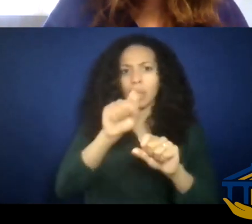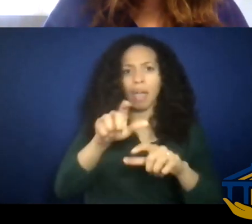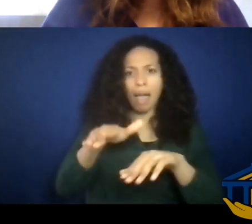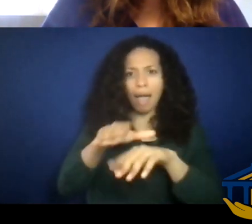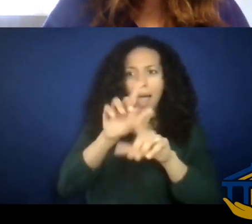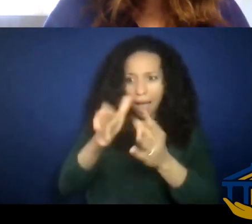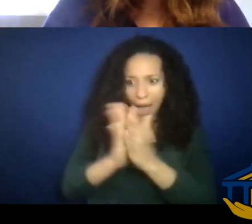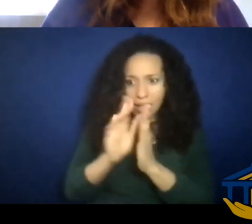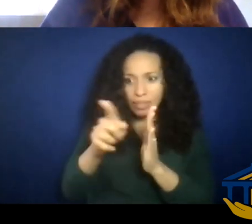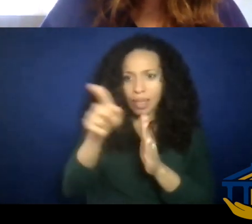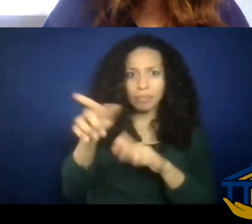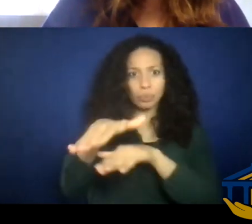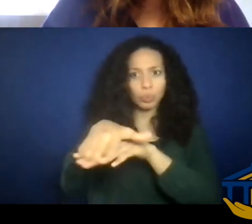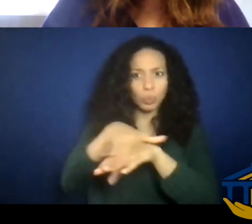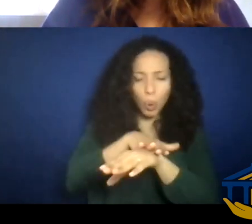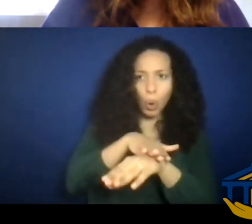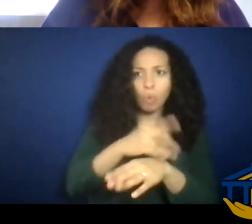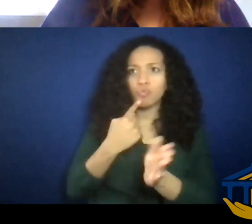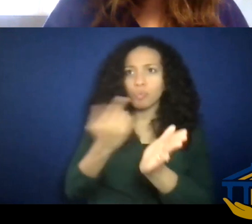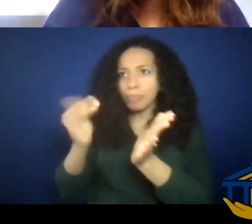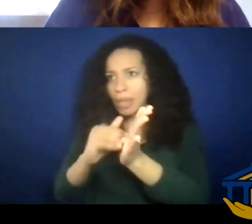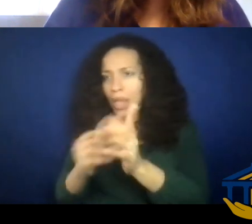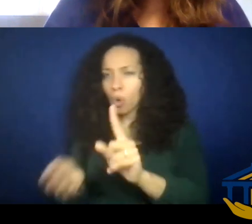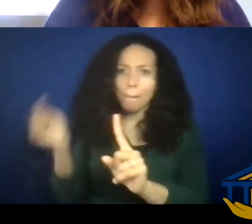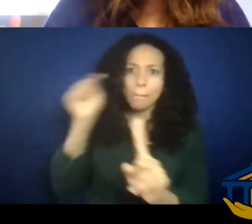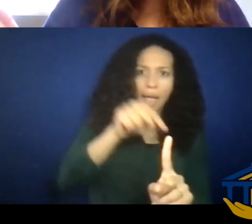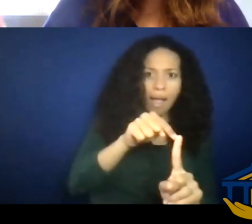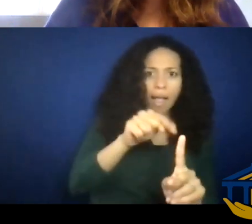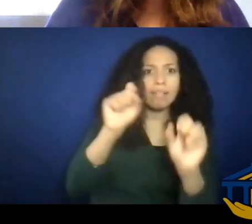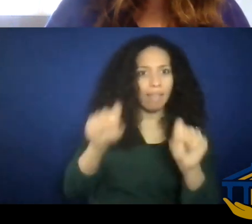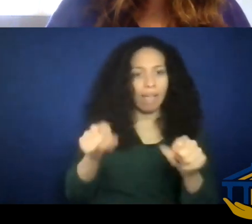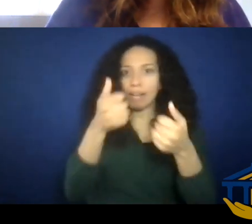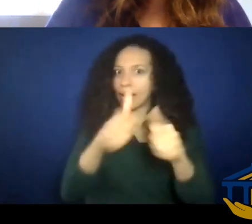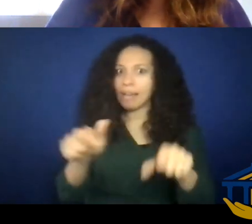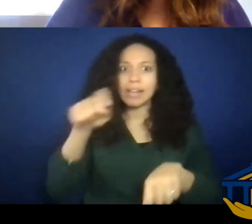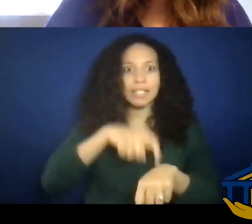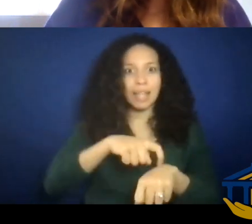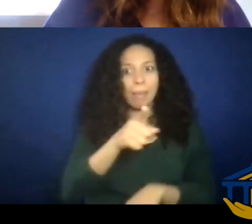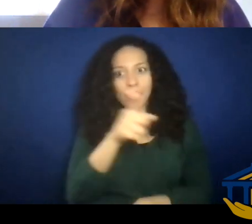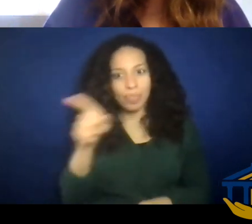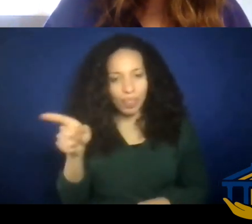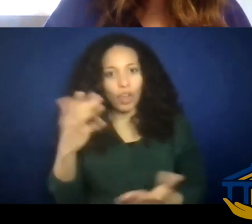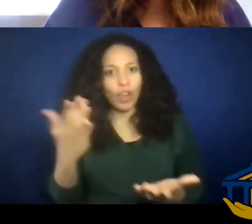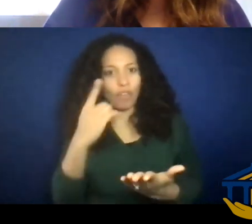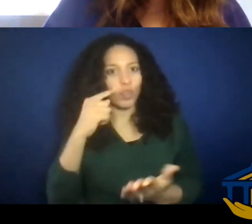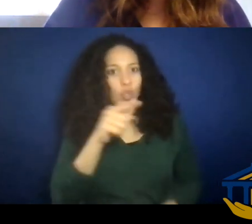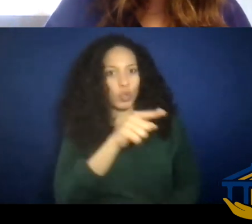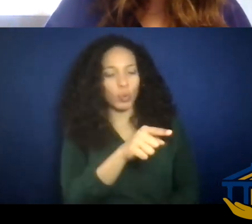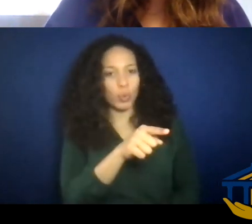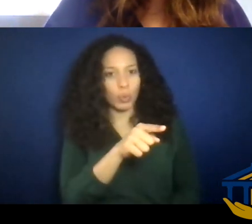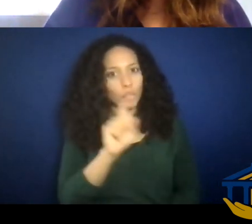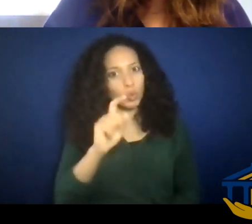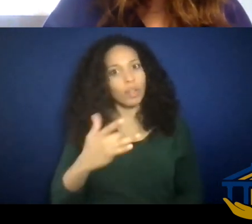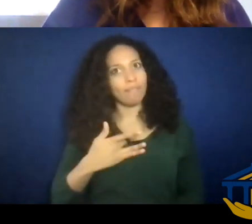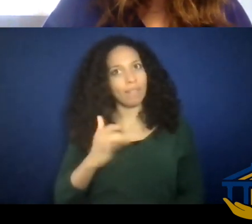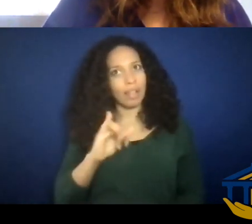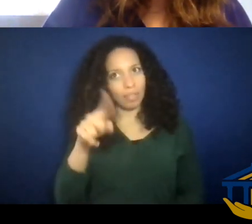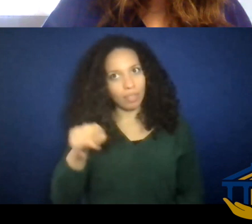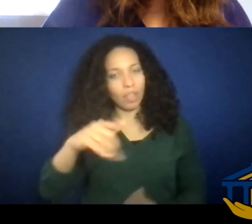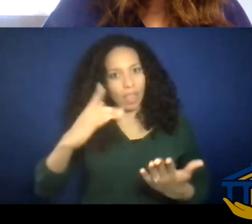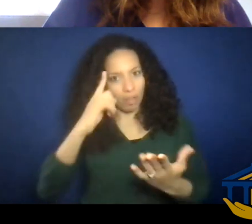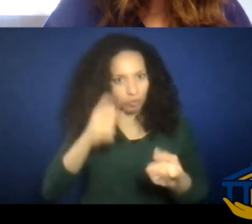things. Go back to things. Anytime. They're there for you, and it should feel that way. Don't worry